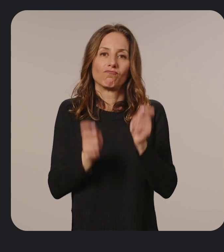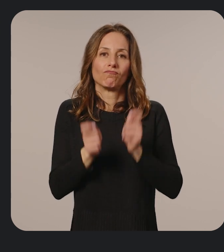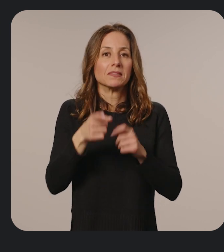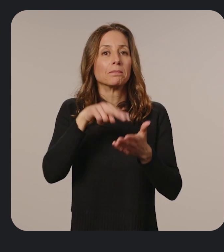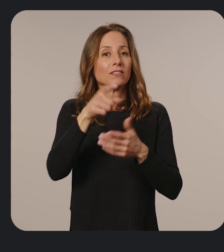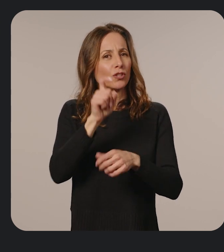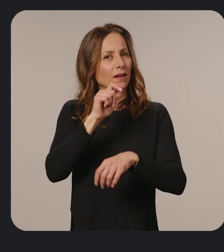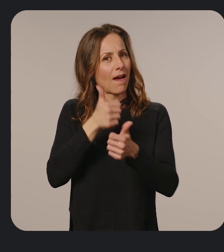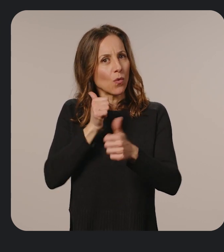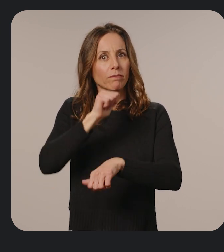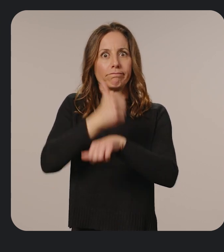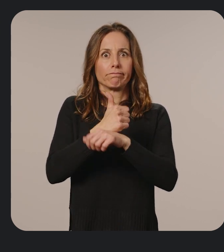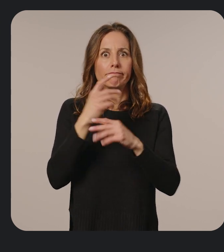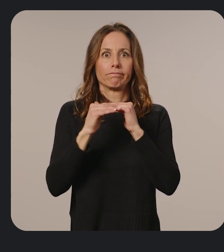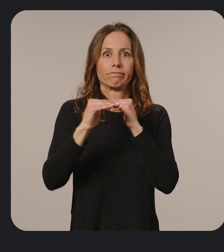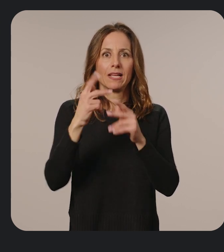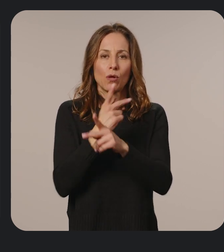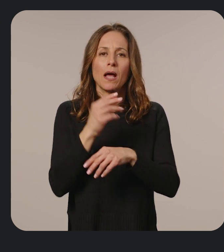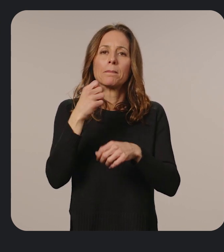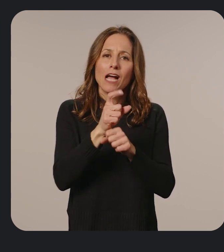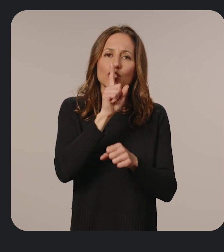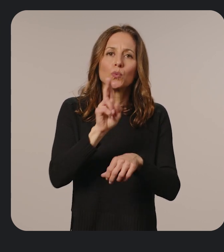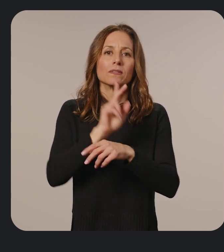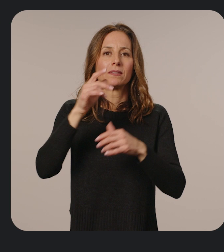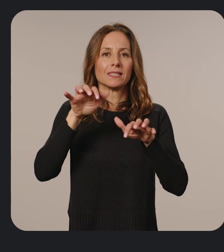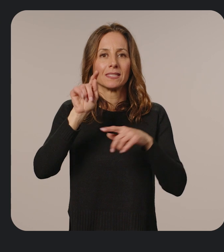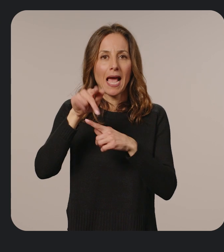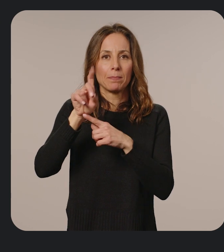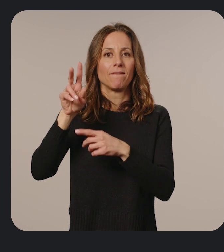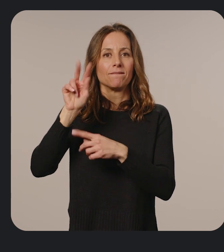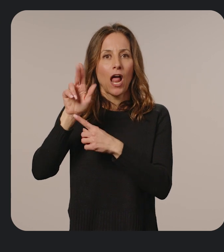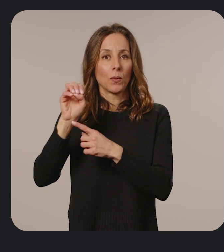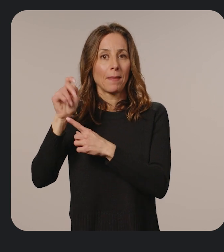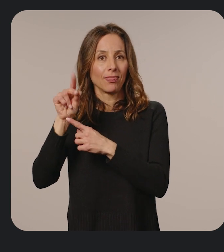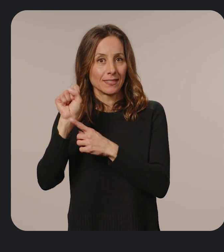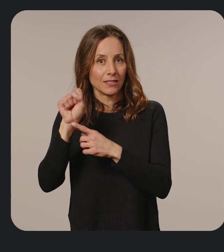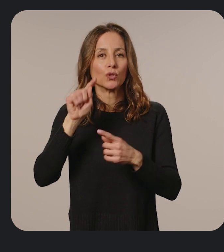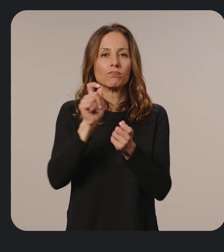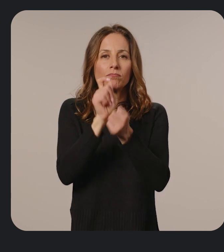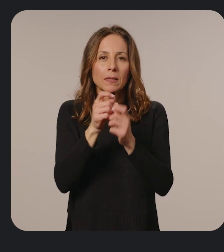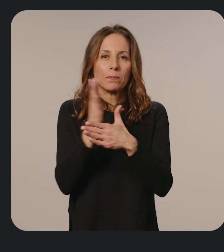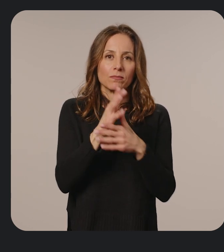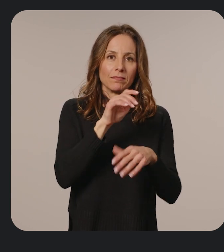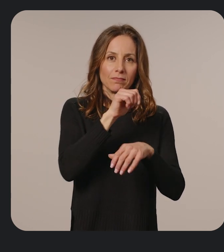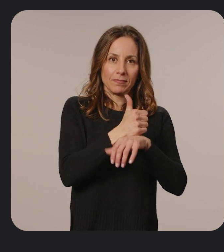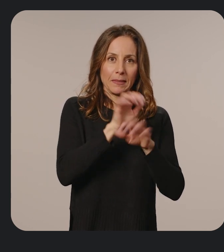This means you should avoid static scaled pixel calculations, and make sure to use TypedValue methods to convert between scaled pixel and pixel